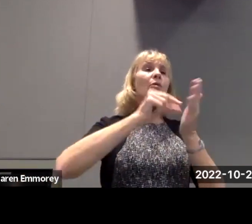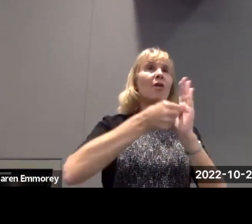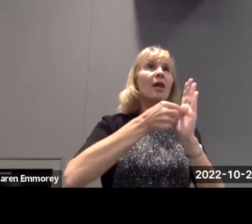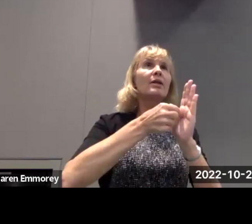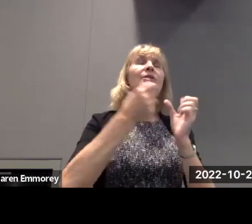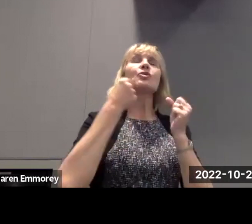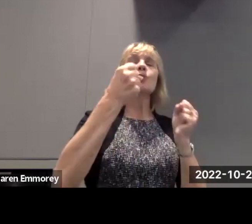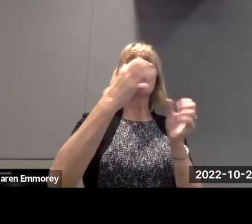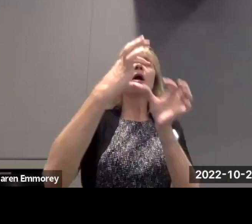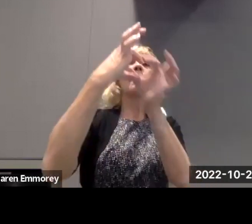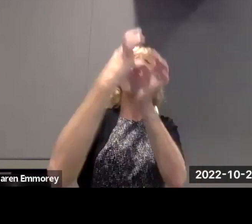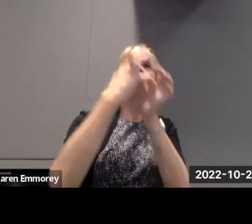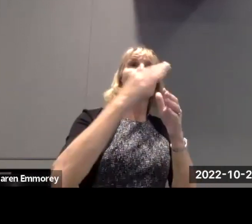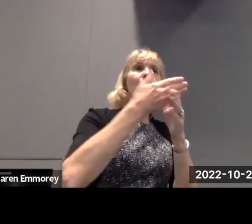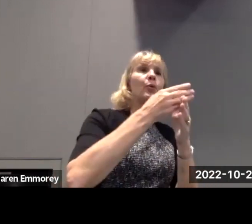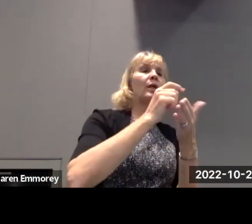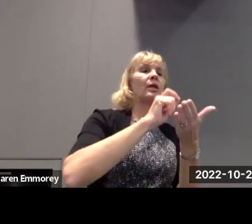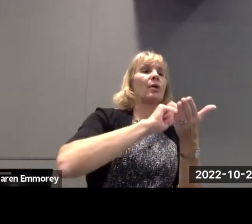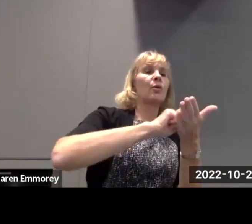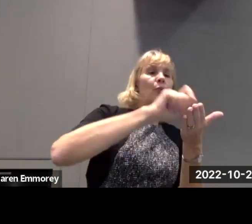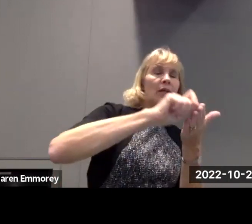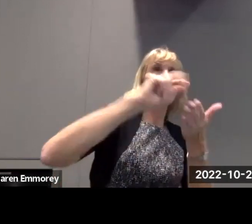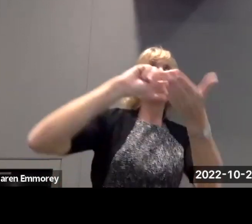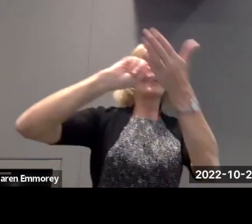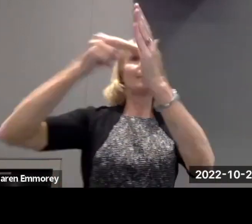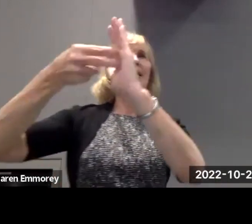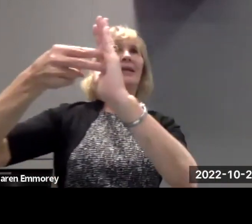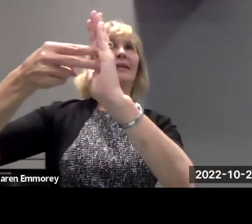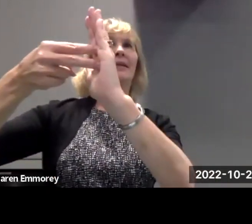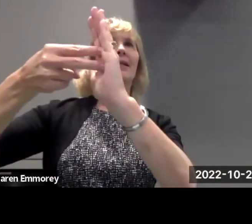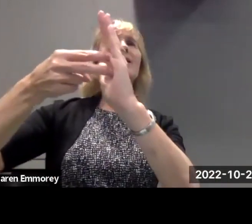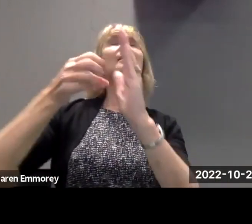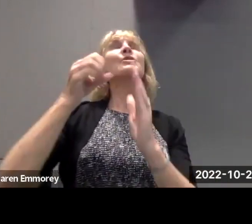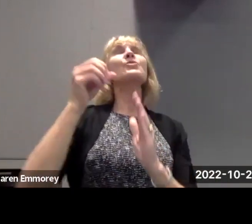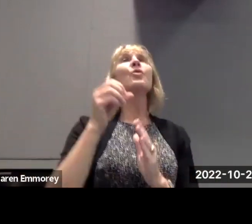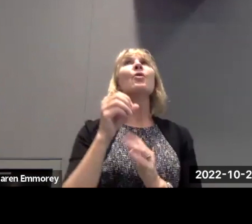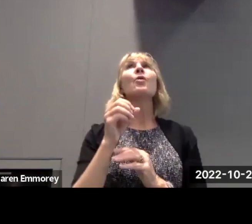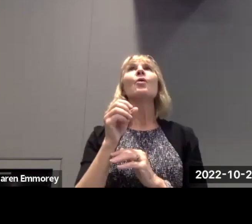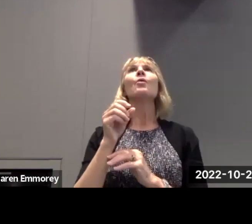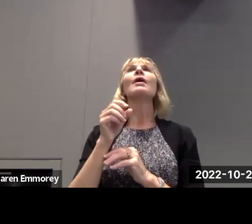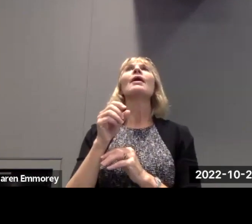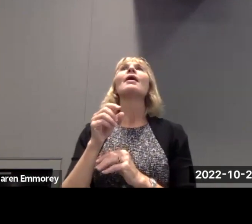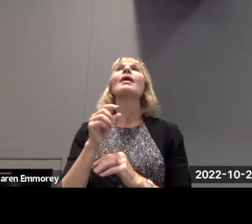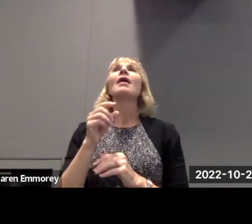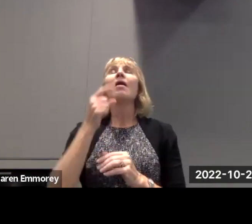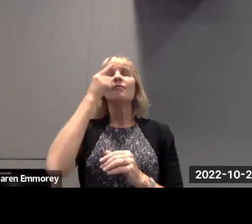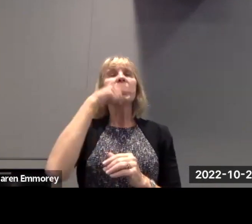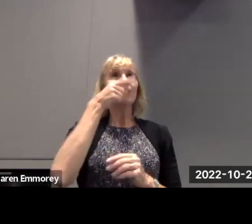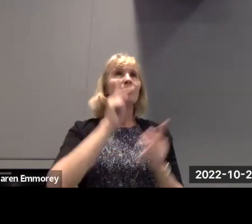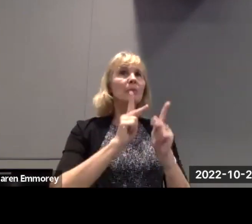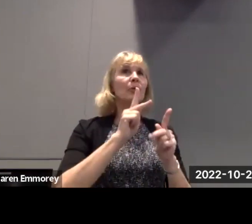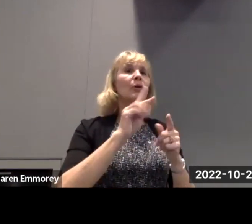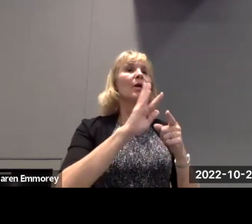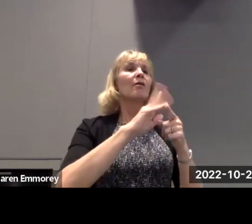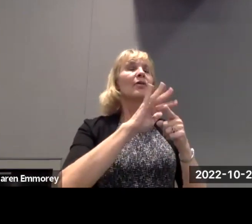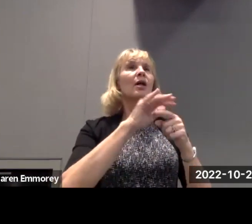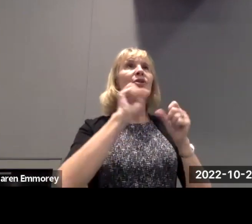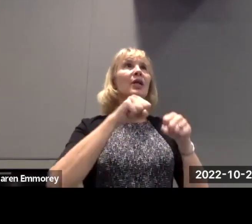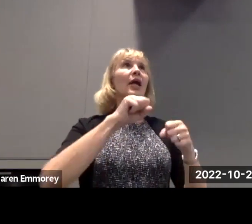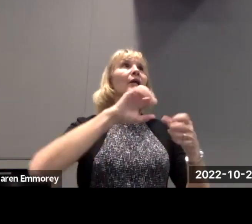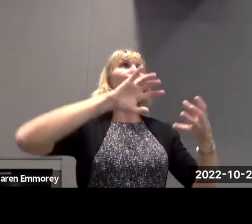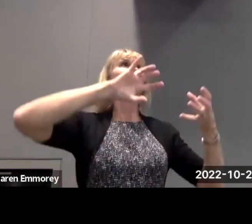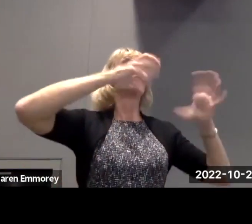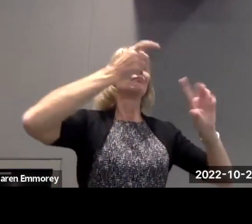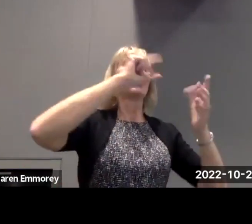people. Phonologies can sometimes disrupt forcology. I'll give you an example of the English word to sign Si Gm.